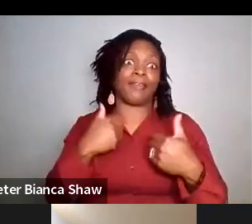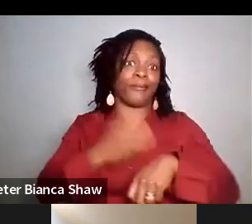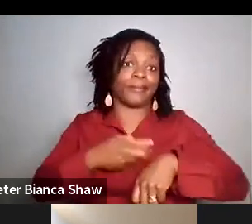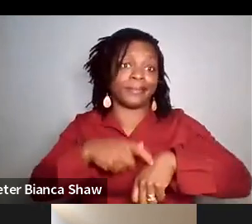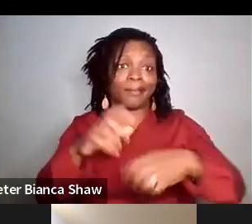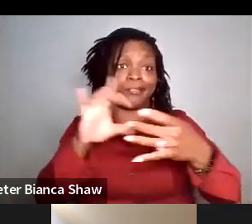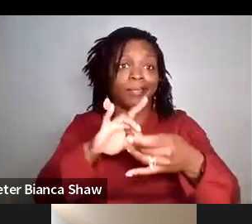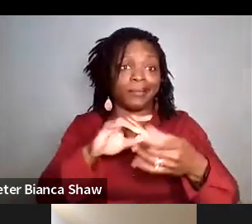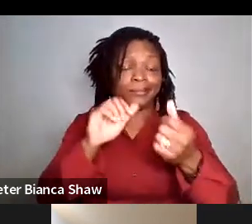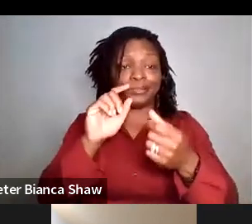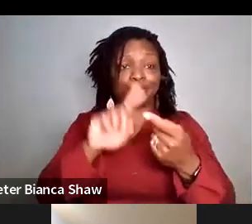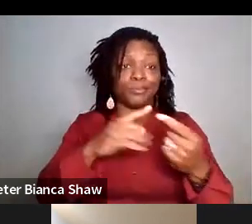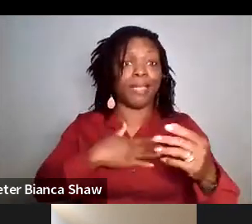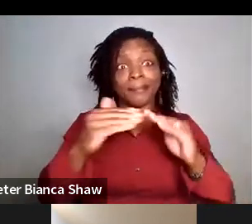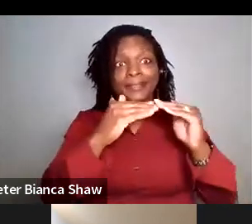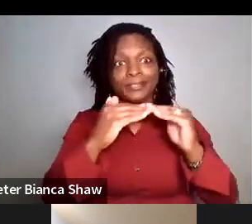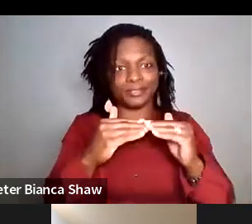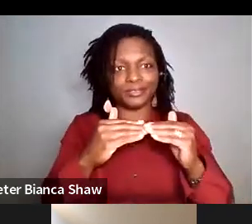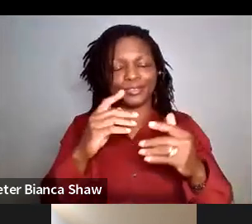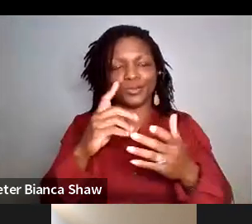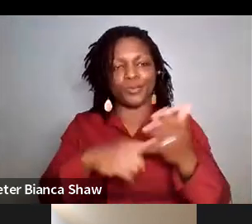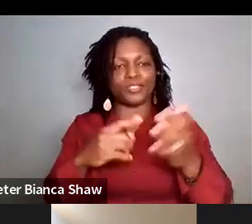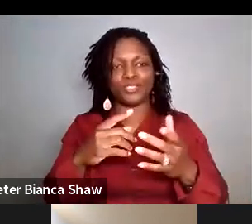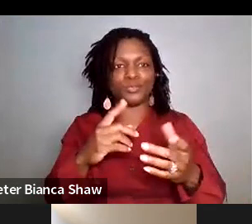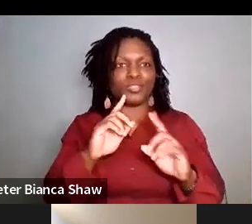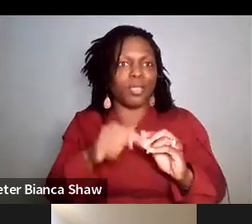Of what do you talk about when your life experiences are so different?